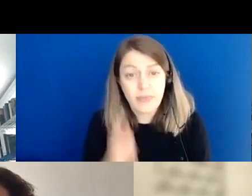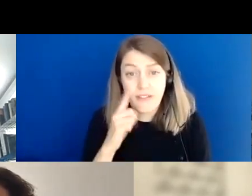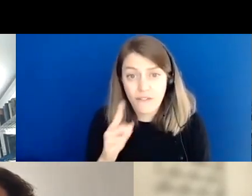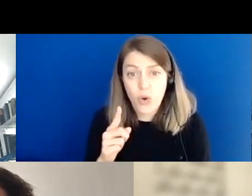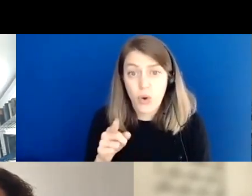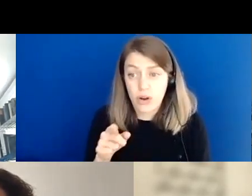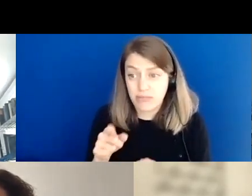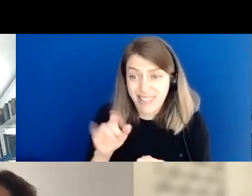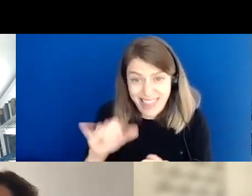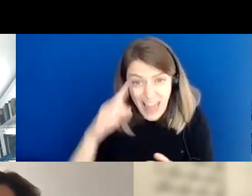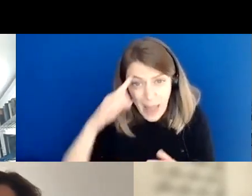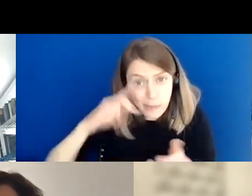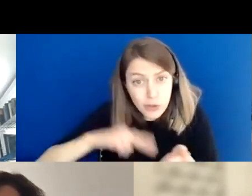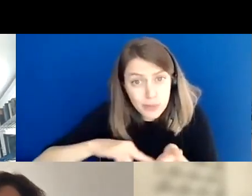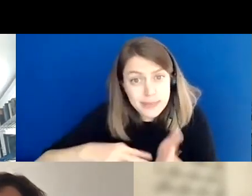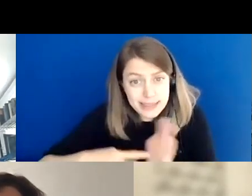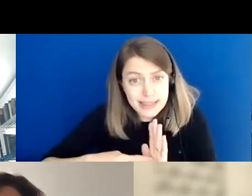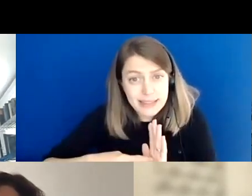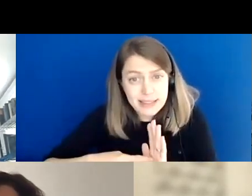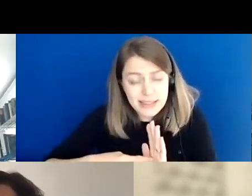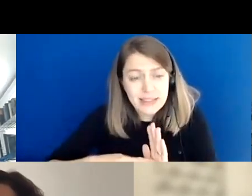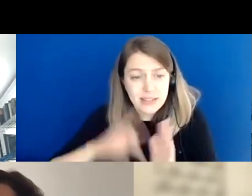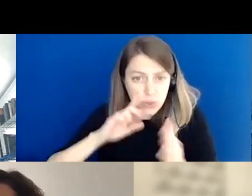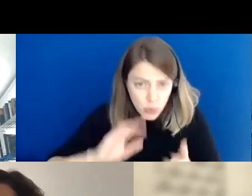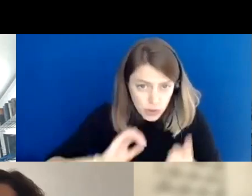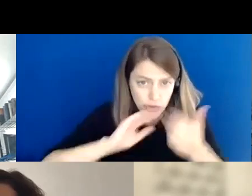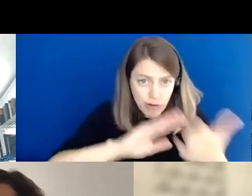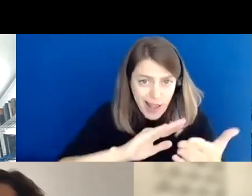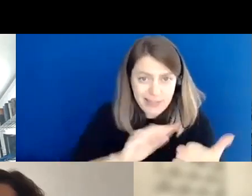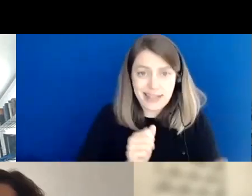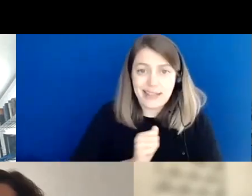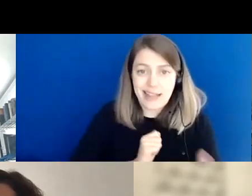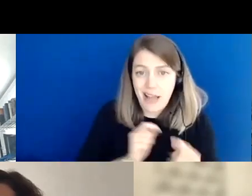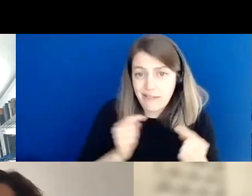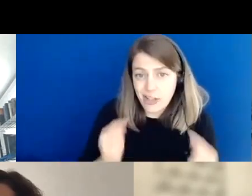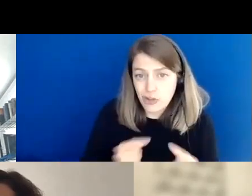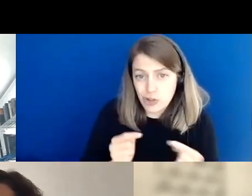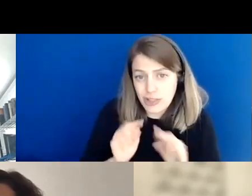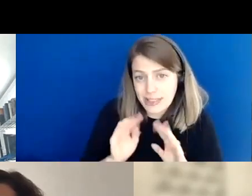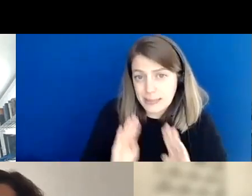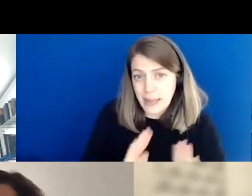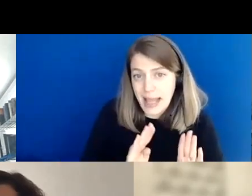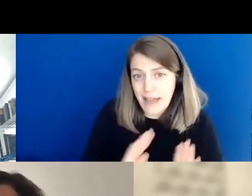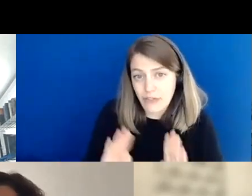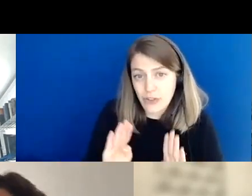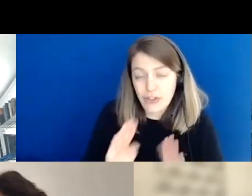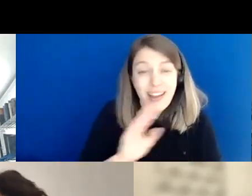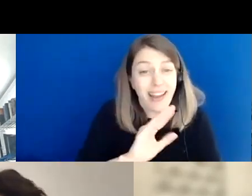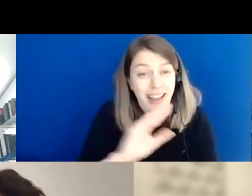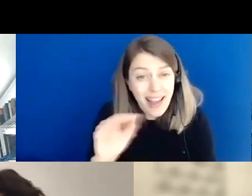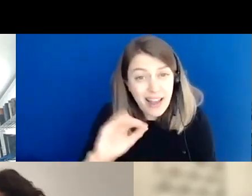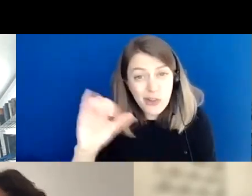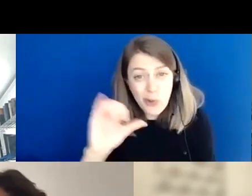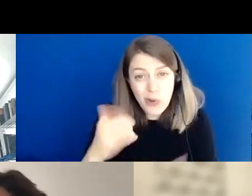for addressing self-injurious behavior and aggressive behaviors. And then you had this court saying,